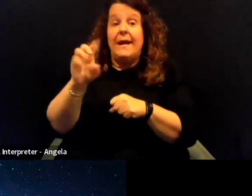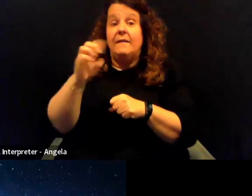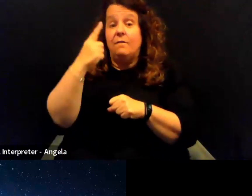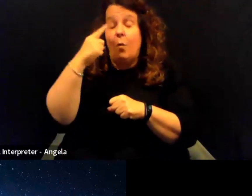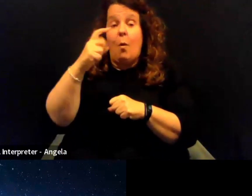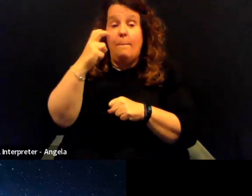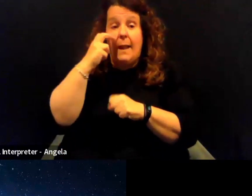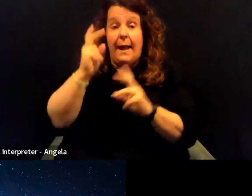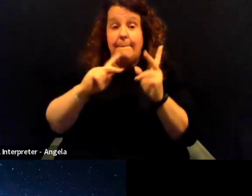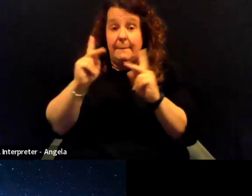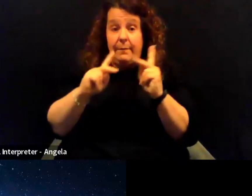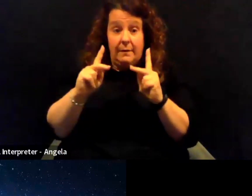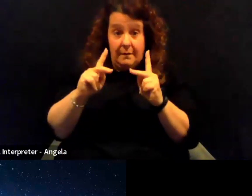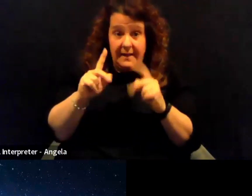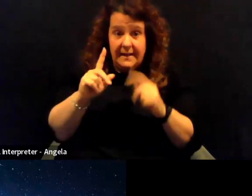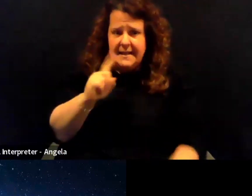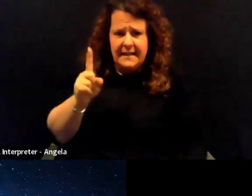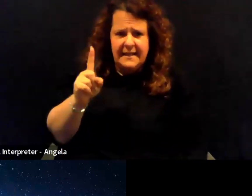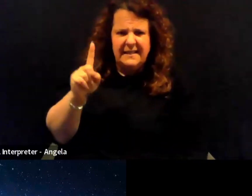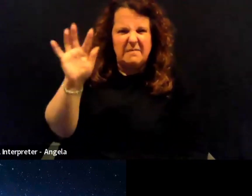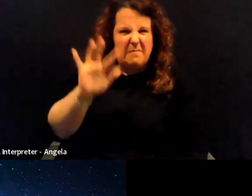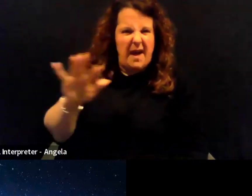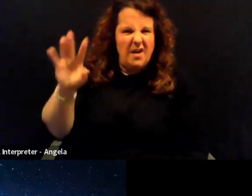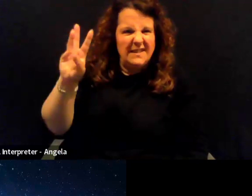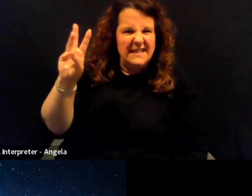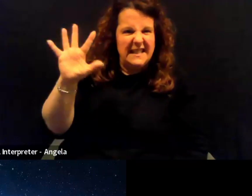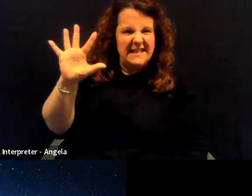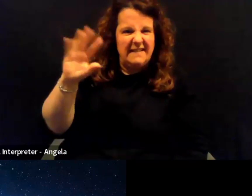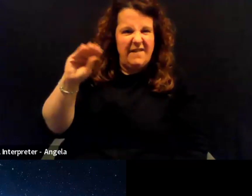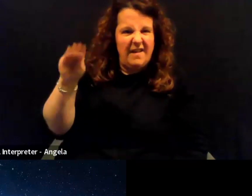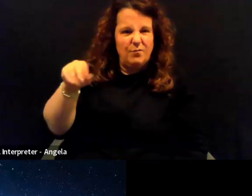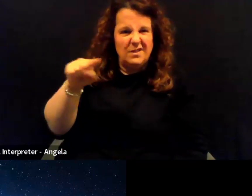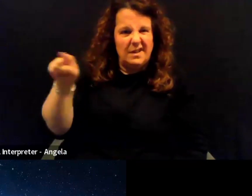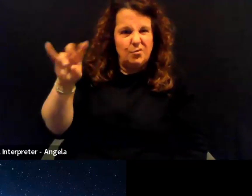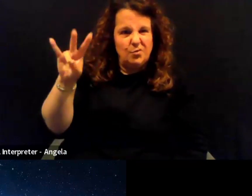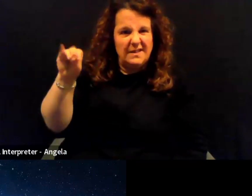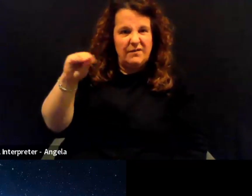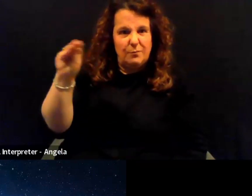Is floating around 65 to 70 percent of